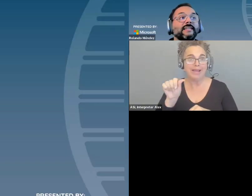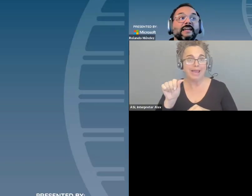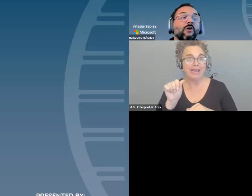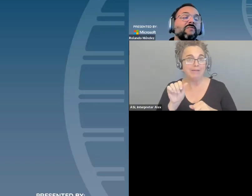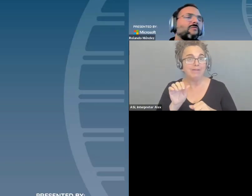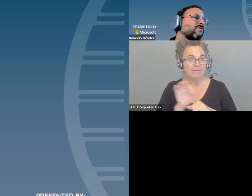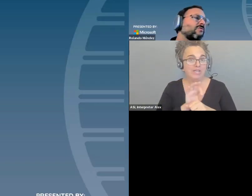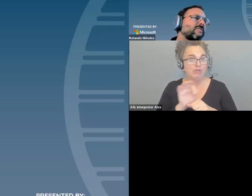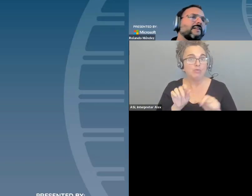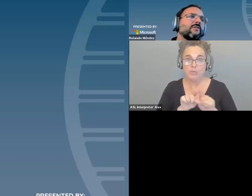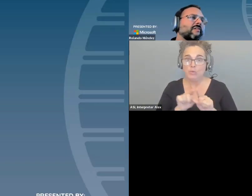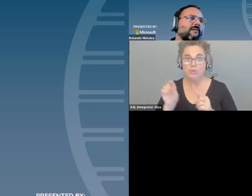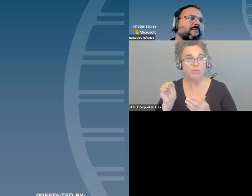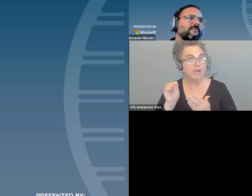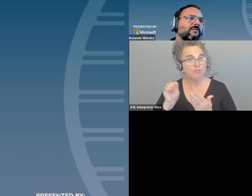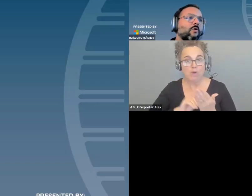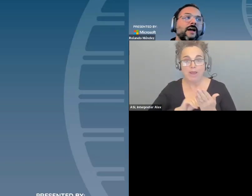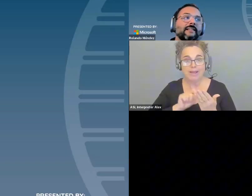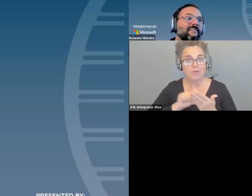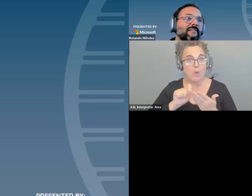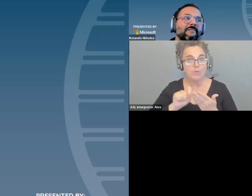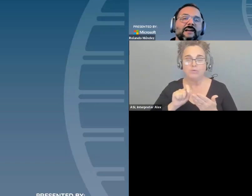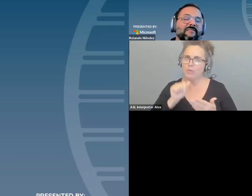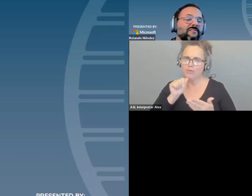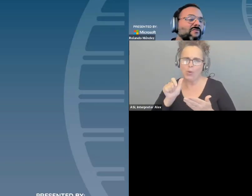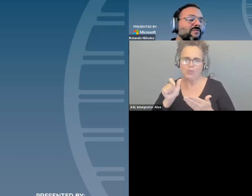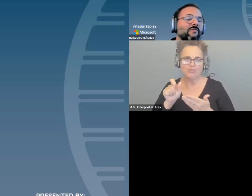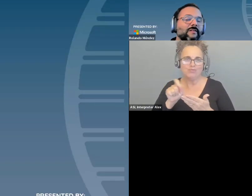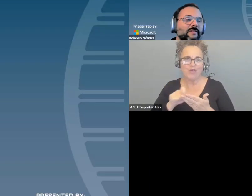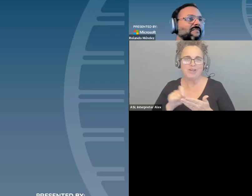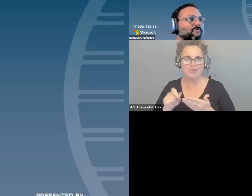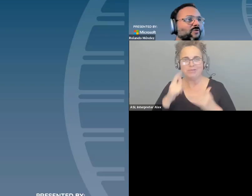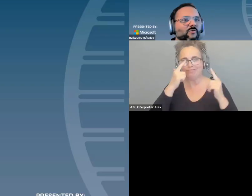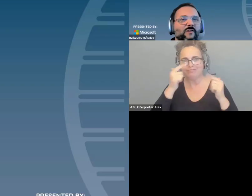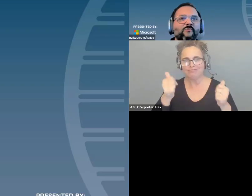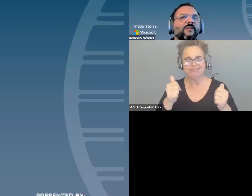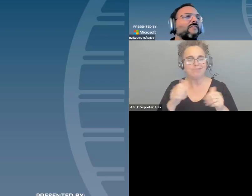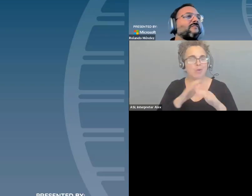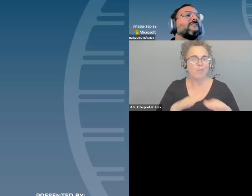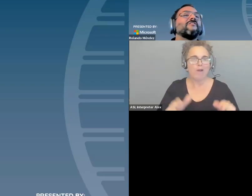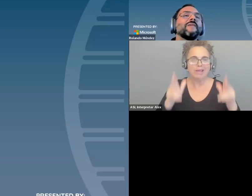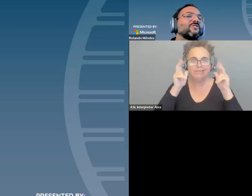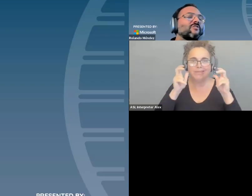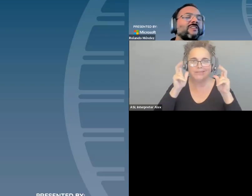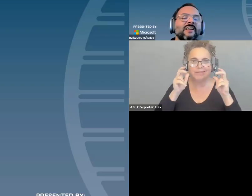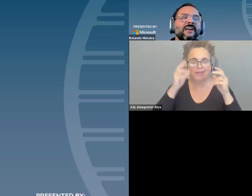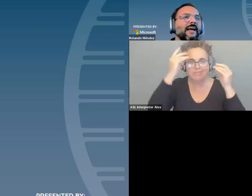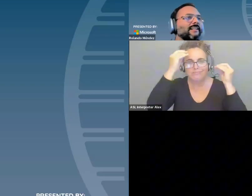You can take notes or don't take notes at all. Quiet listening counts to, you know, it takes, we're going through a lot of information